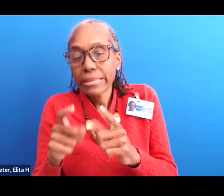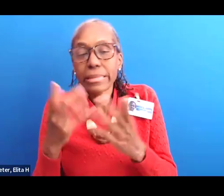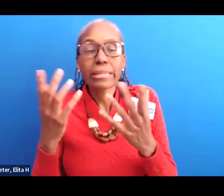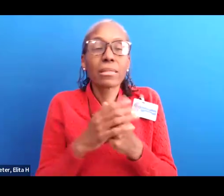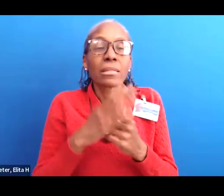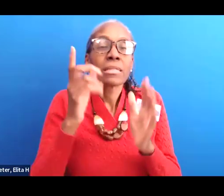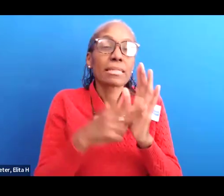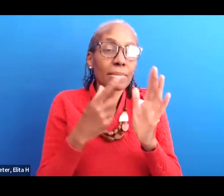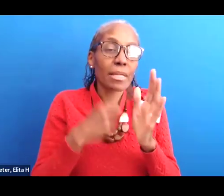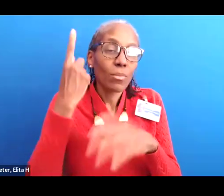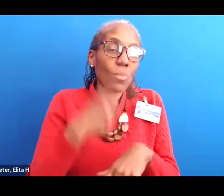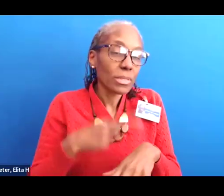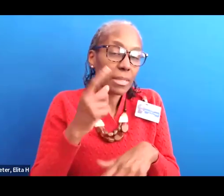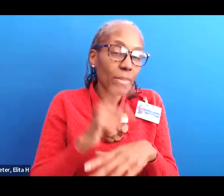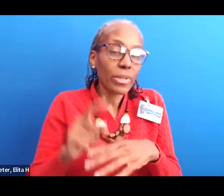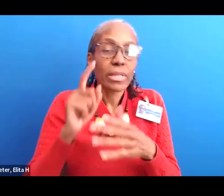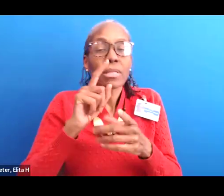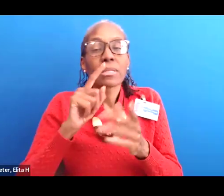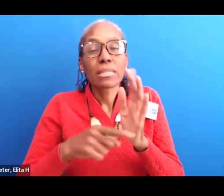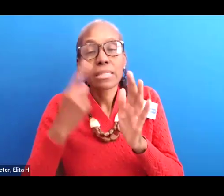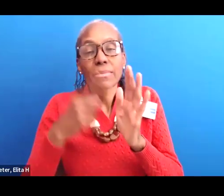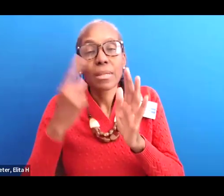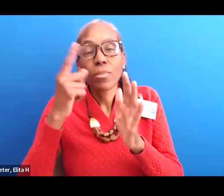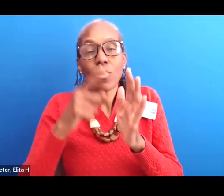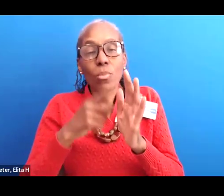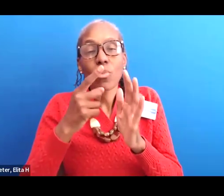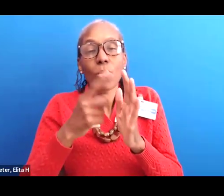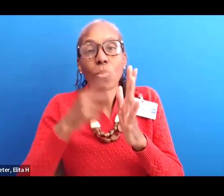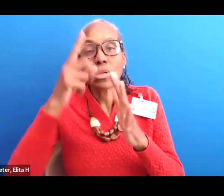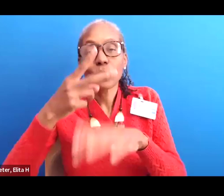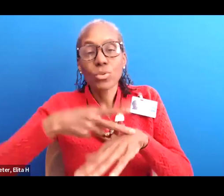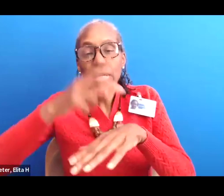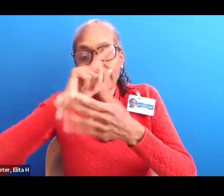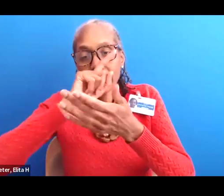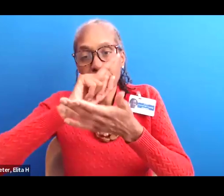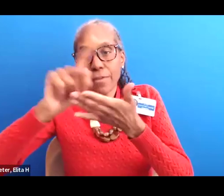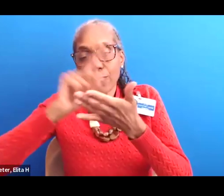Sometimes it's once a week, sometimes it's once every other week, it really depends on the person.